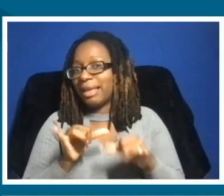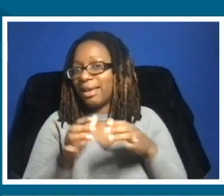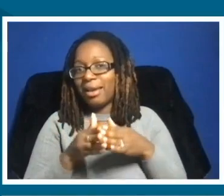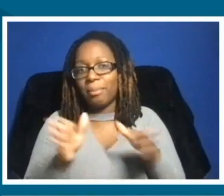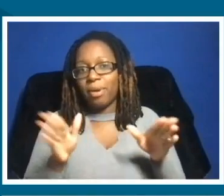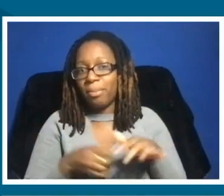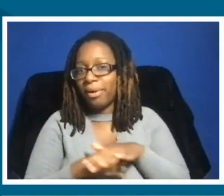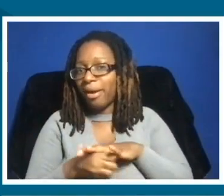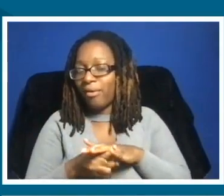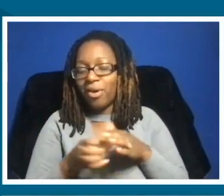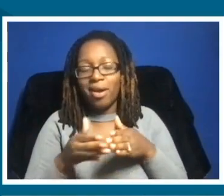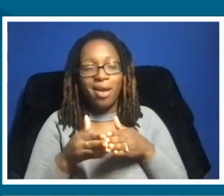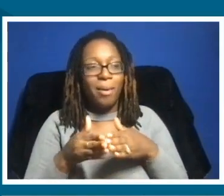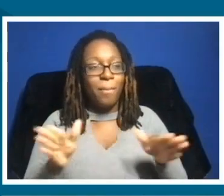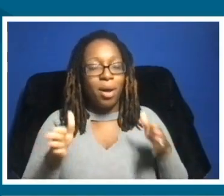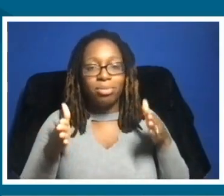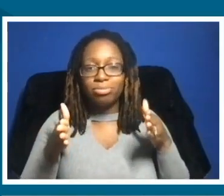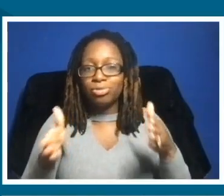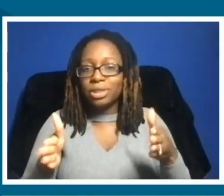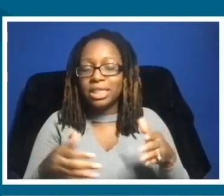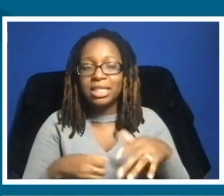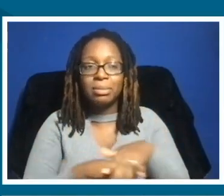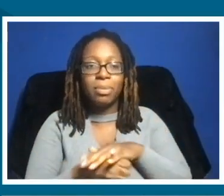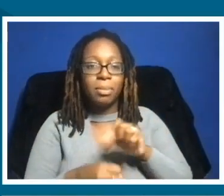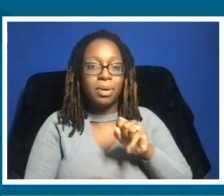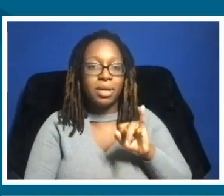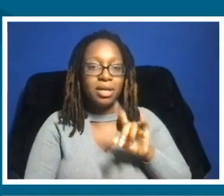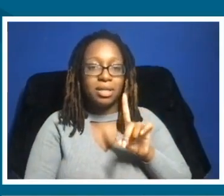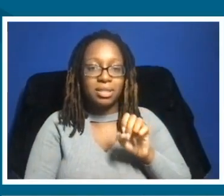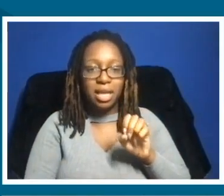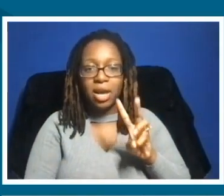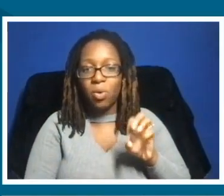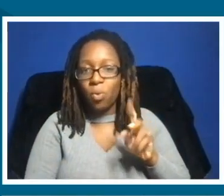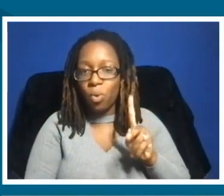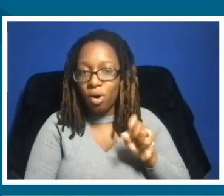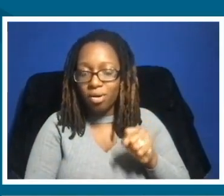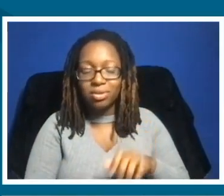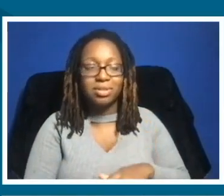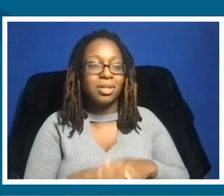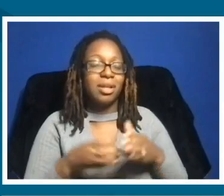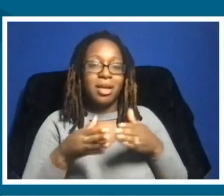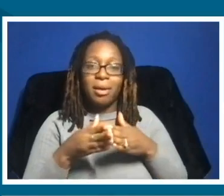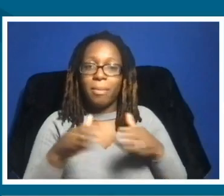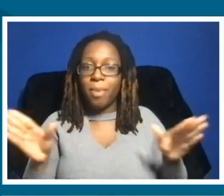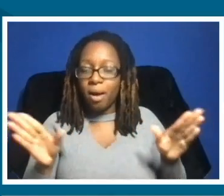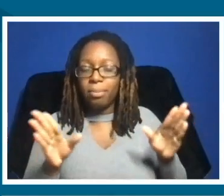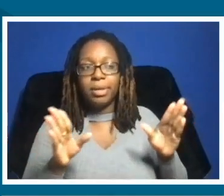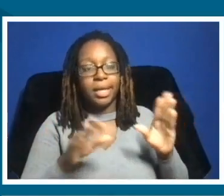sidewalks public memorials things like